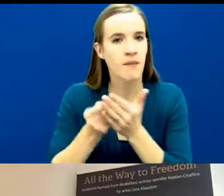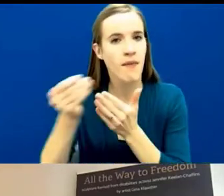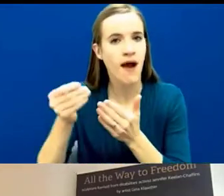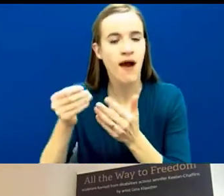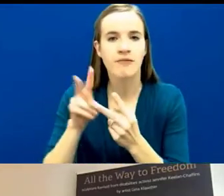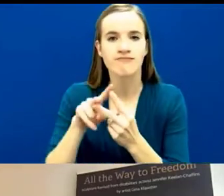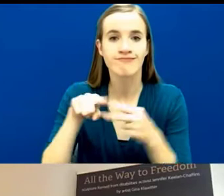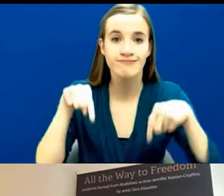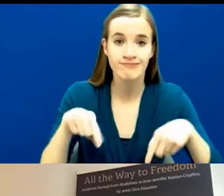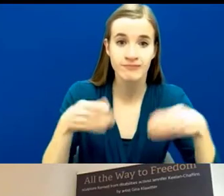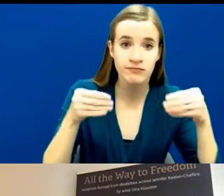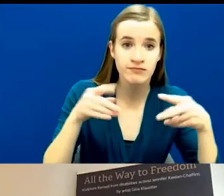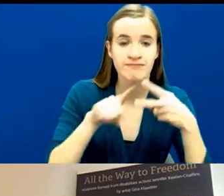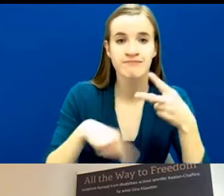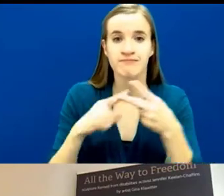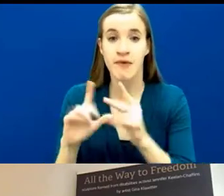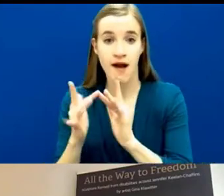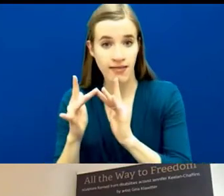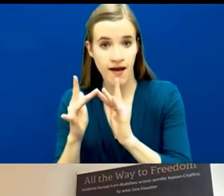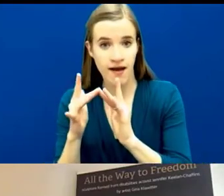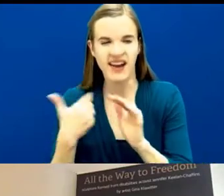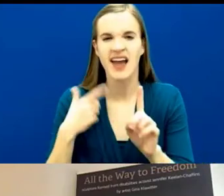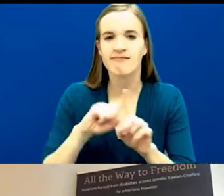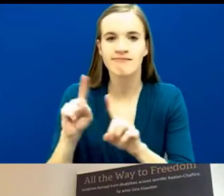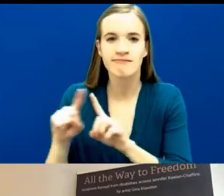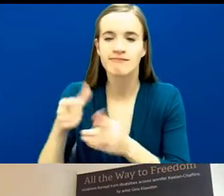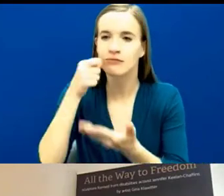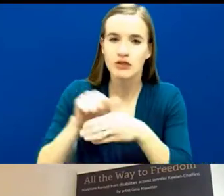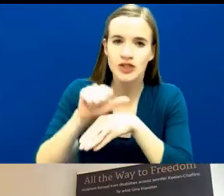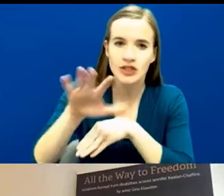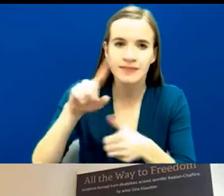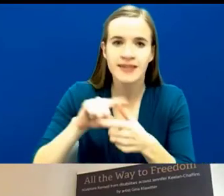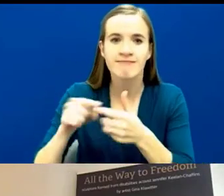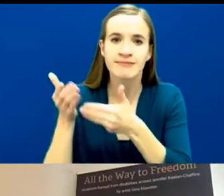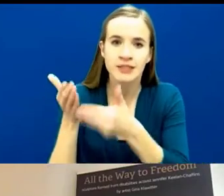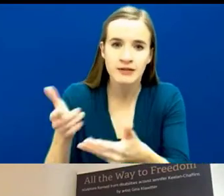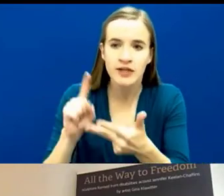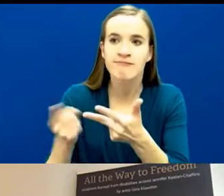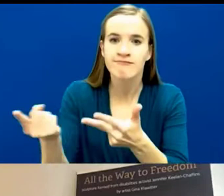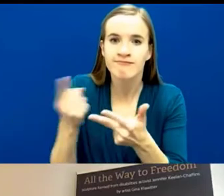various shipping delivery and pickup options. But I have a few housekeeping